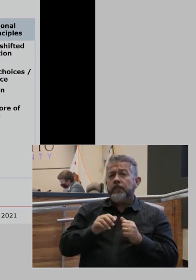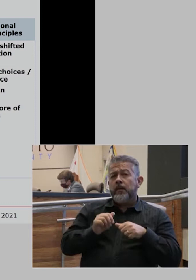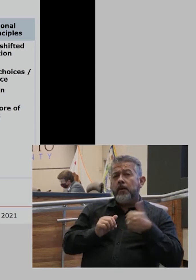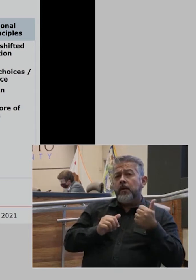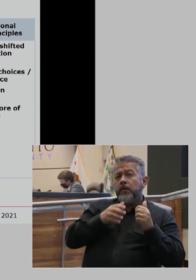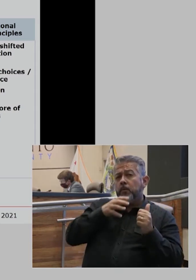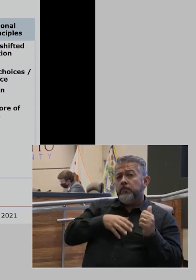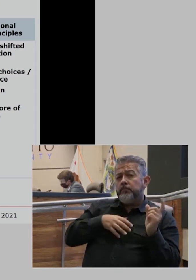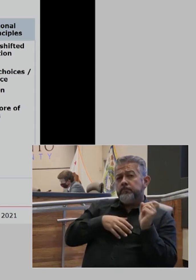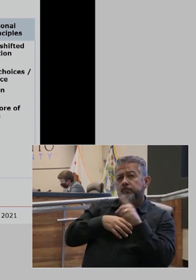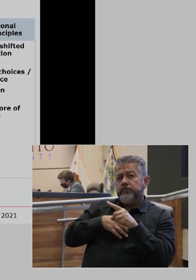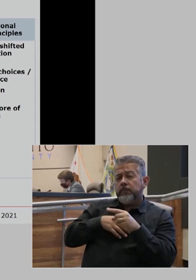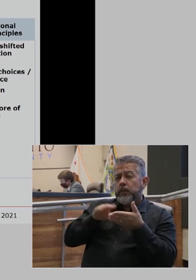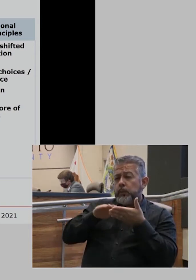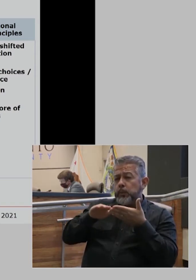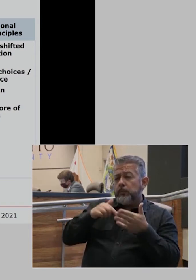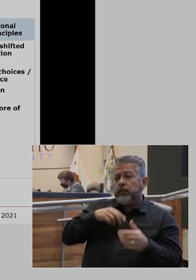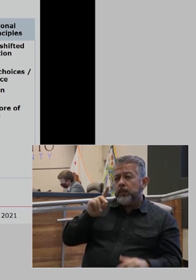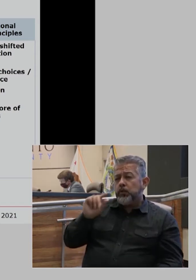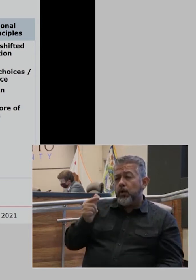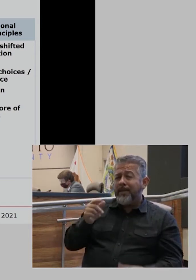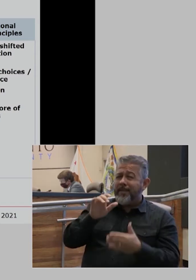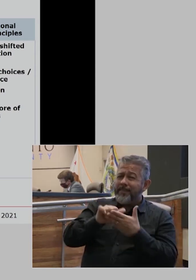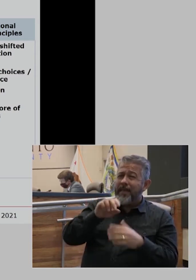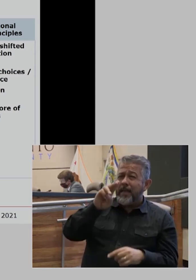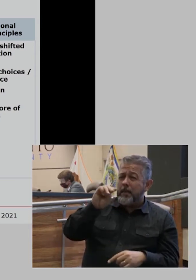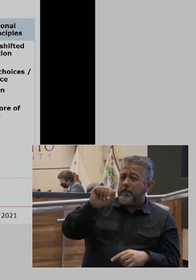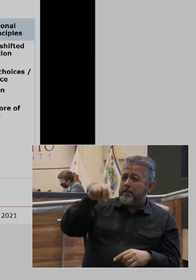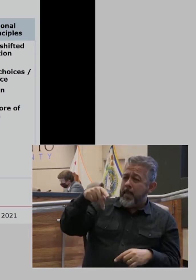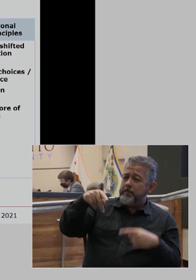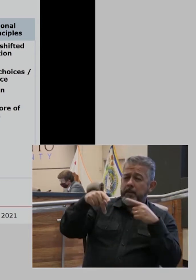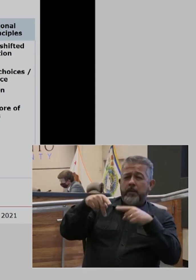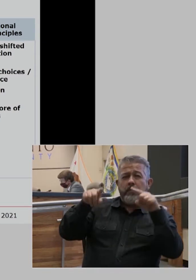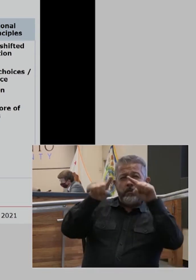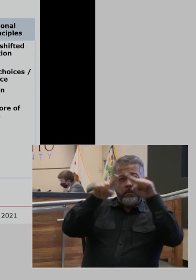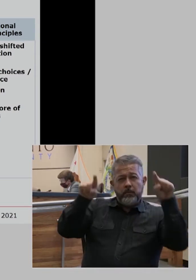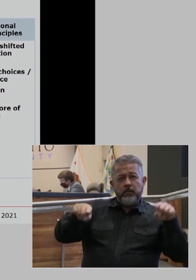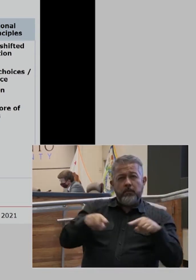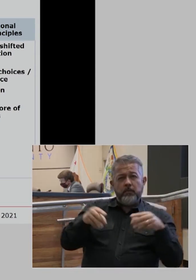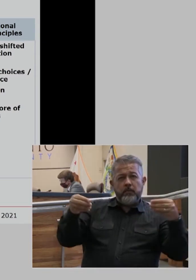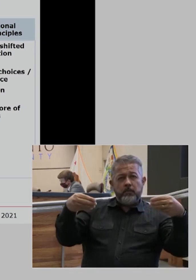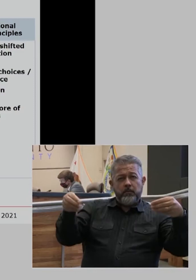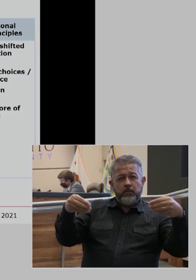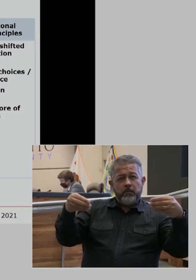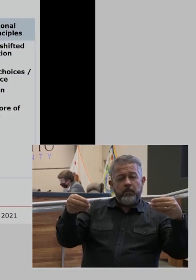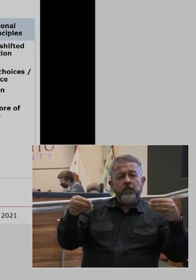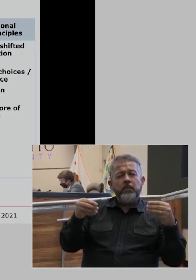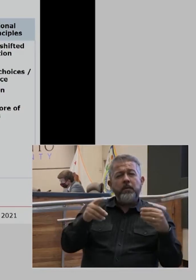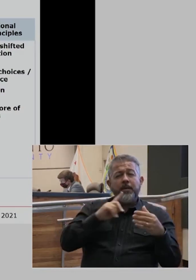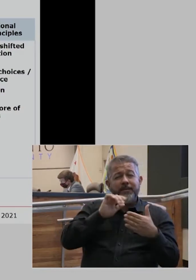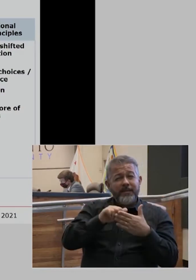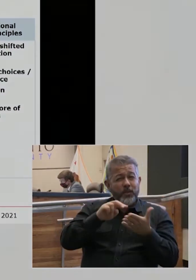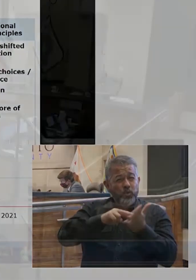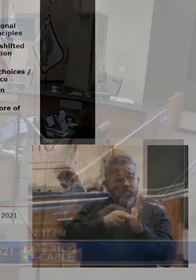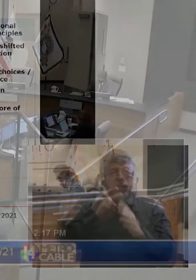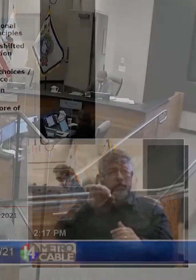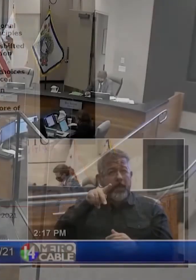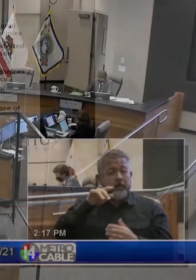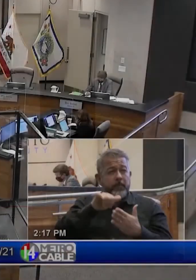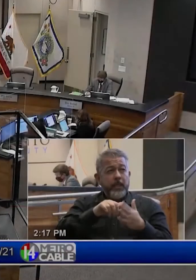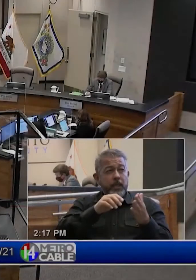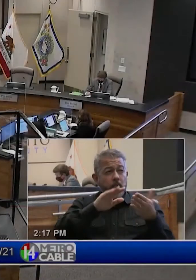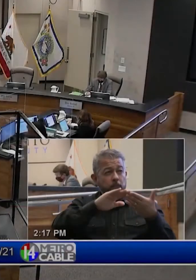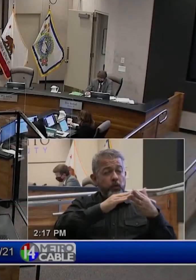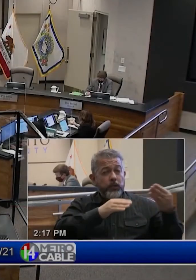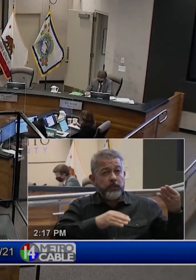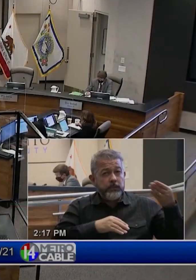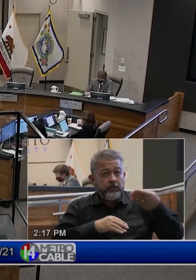DOUG. WILL THE MAPS BE MAPPED THE